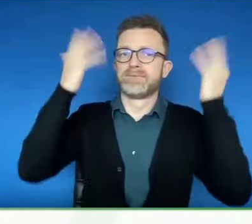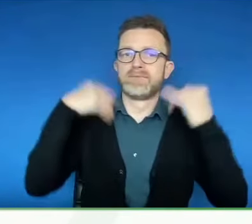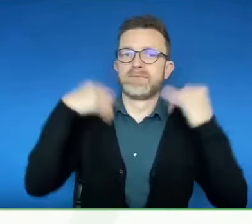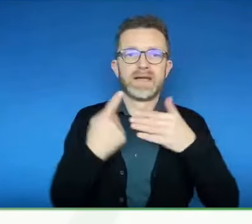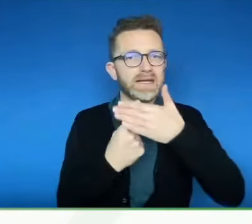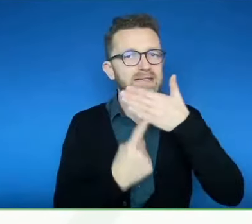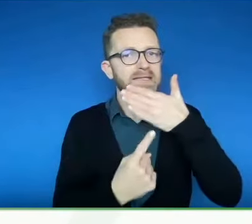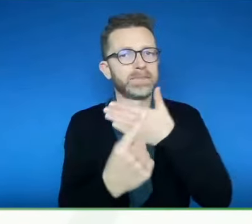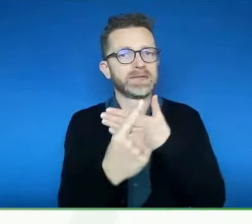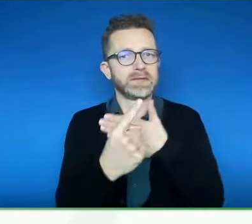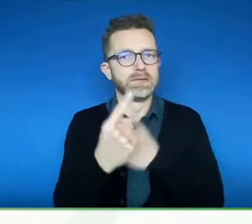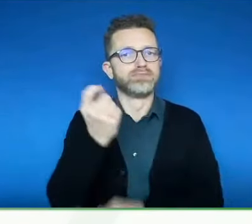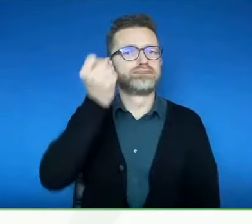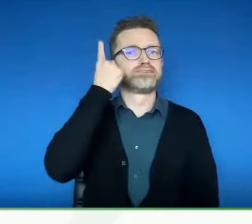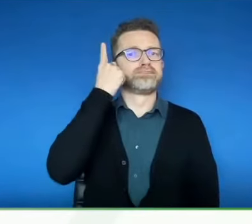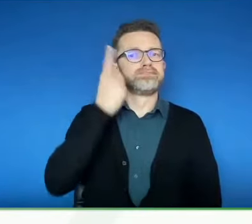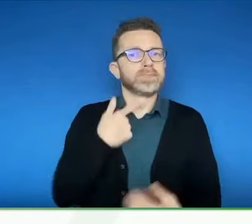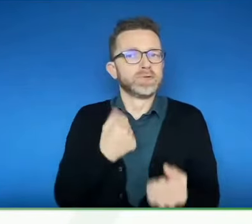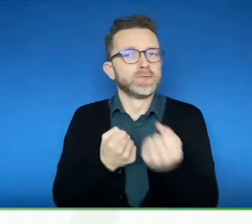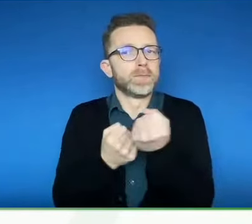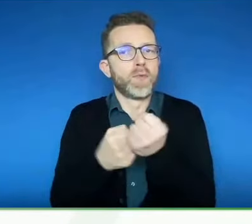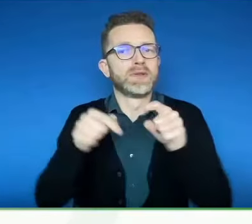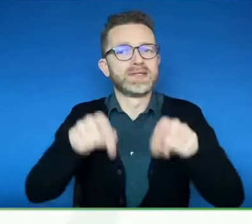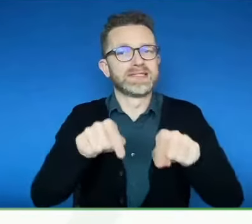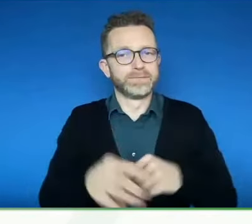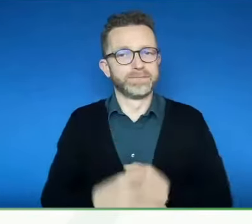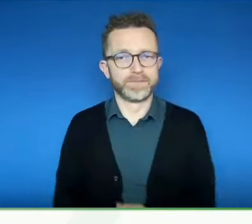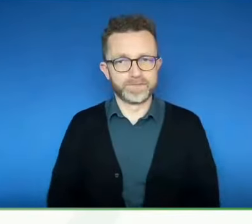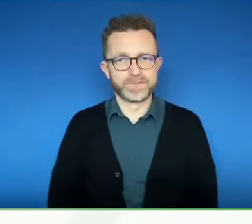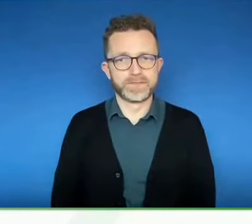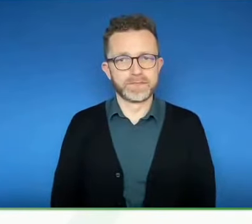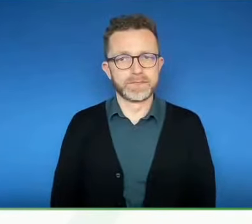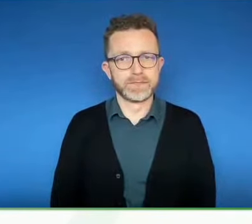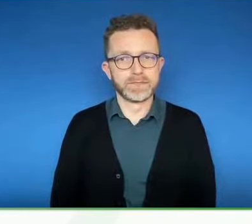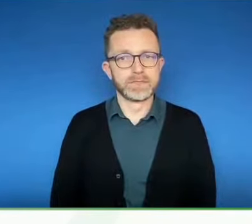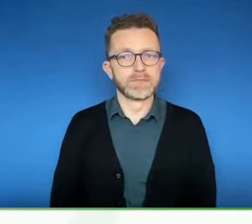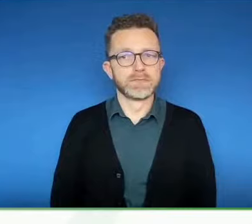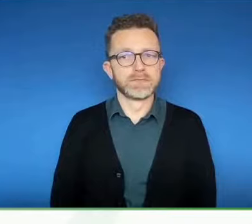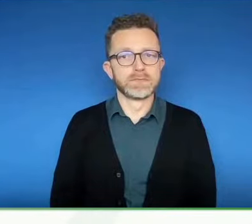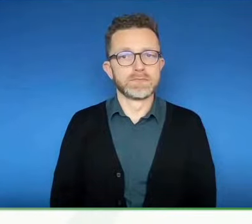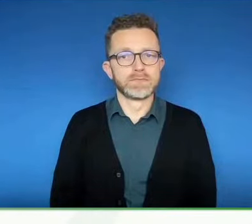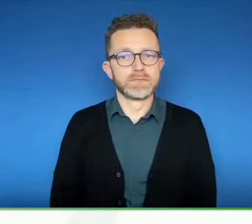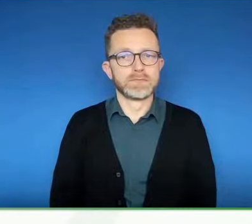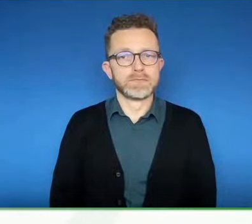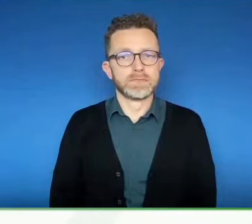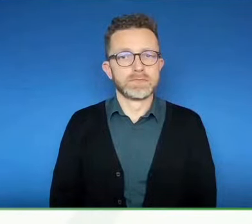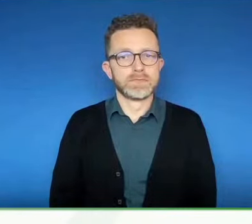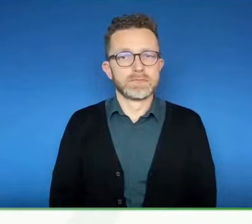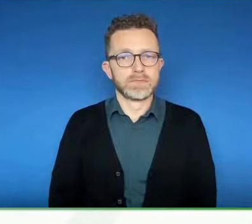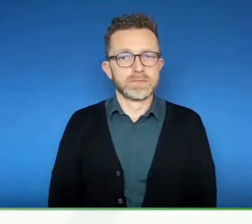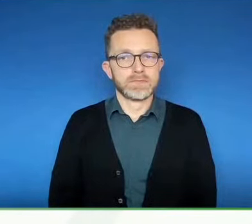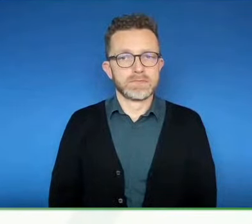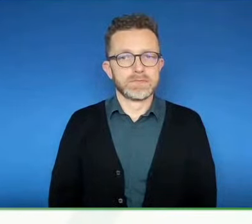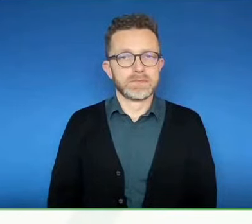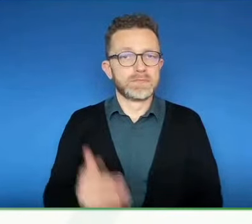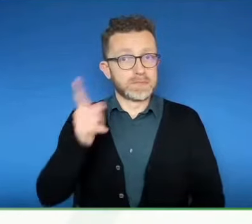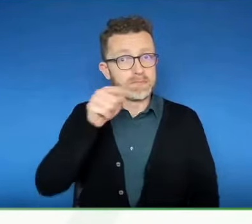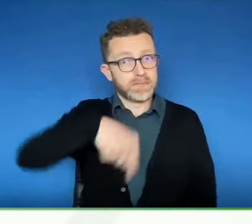So we are constantly fostering participation in public speakers and debates on inclusion.